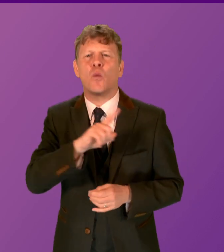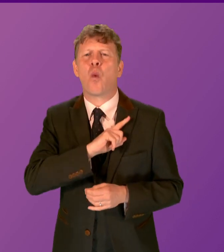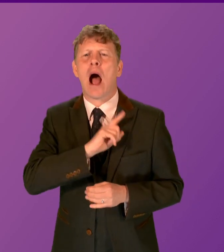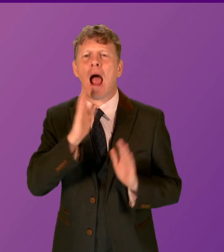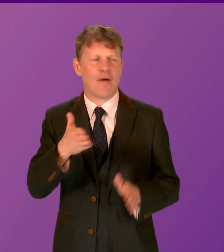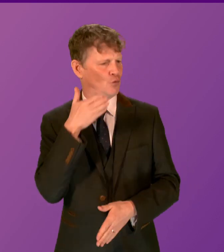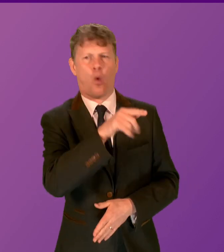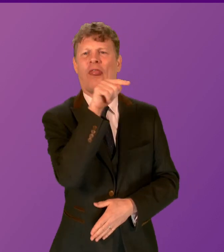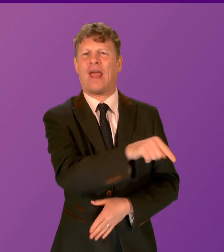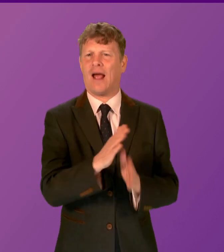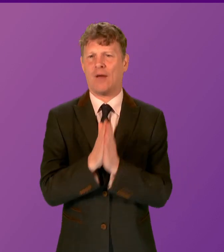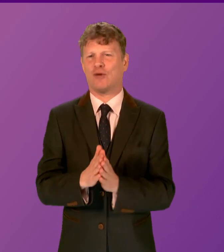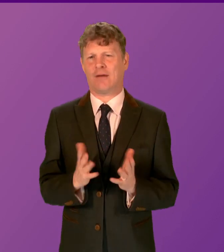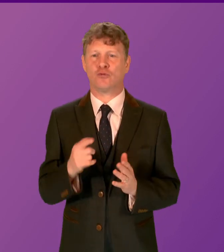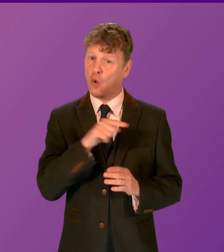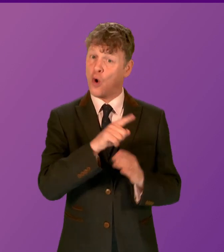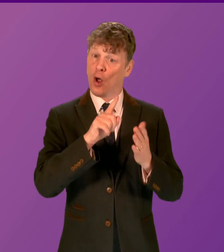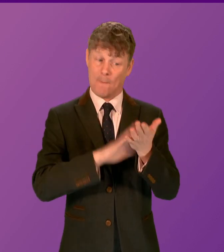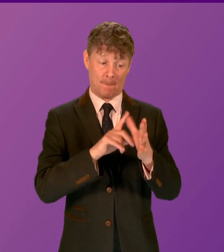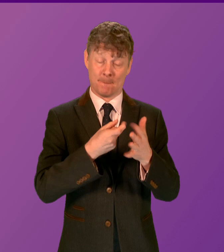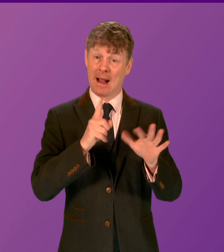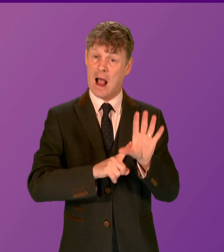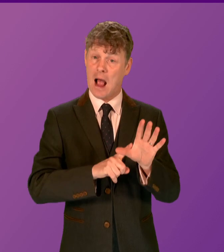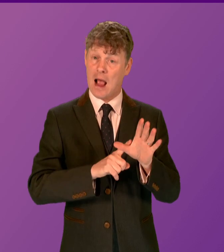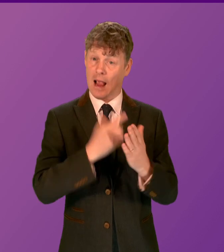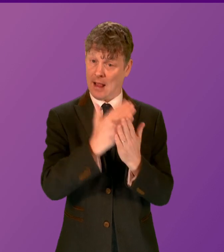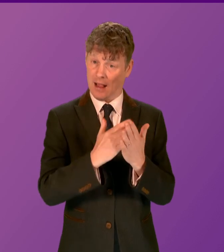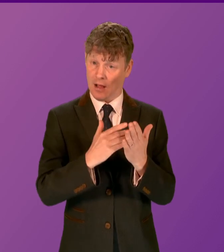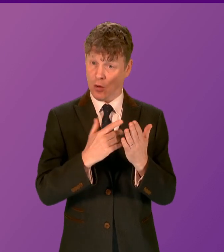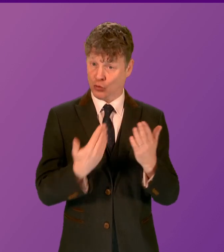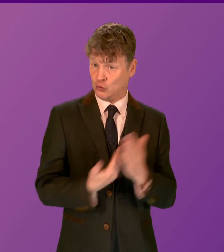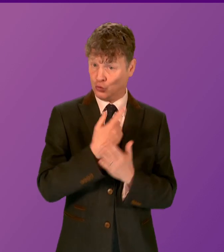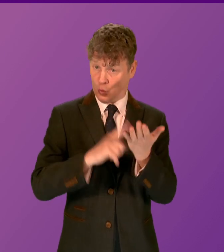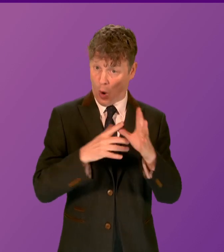Therefore, I believe that the legislation that Gillian Mackay has introduced should have the support of the whole Parliament.